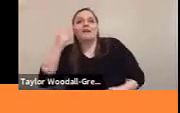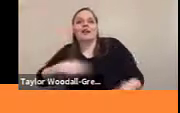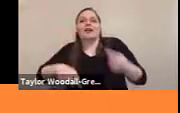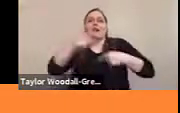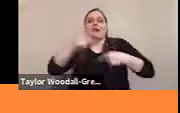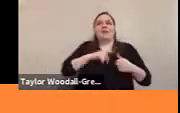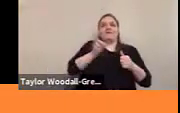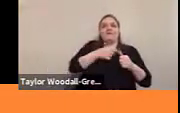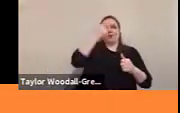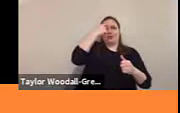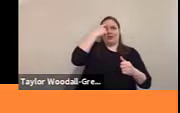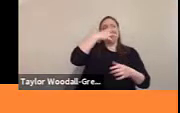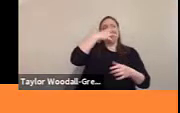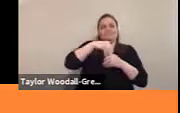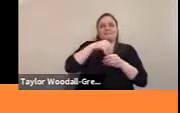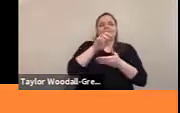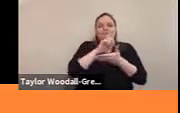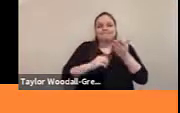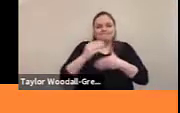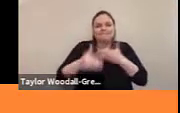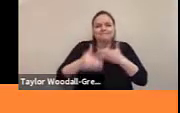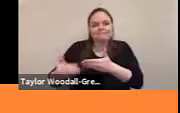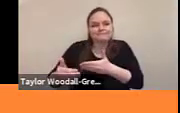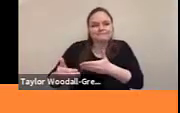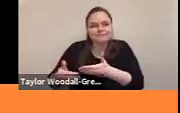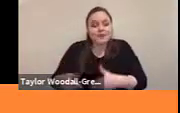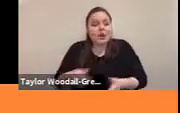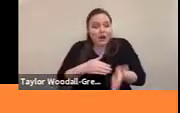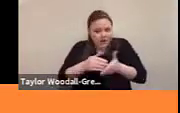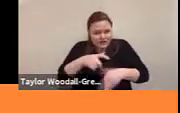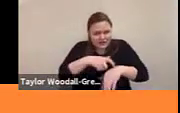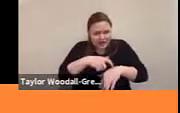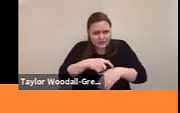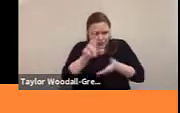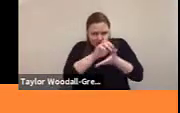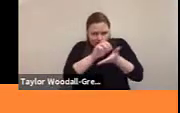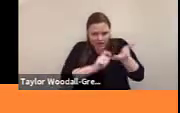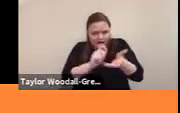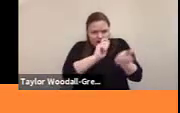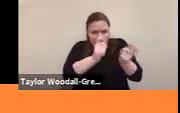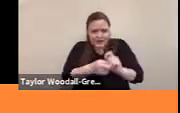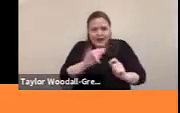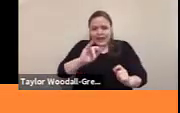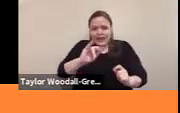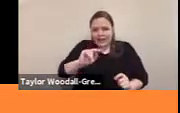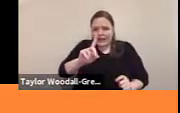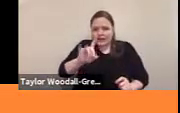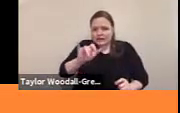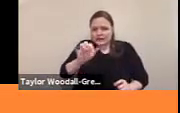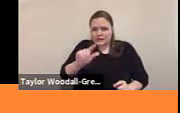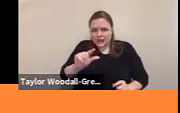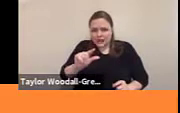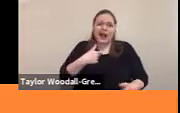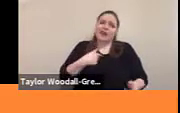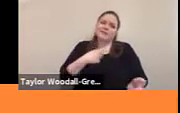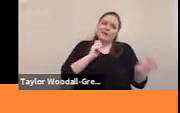Often when I'm remediating InDesign files for accessibility, I have to modify the color palette, although I avoid that as much as possible.